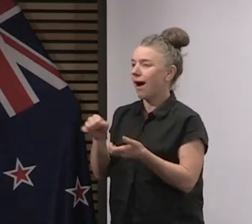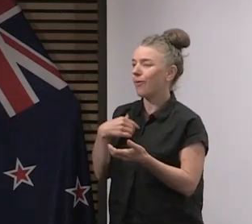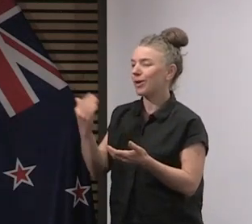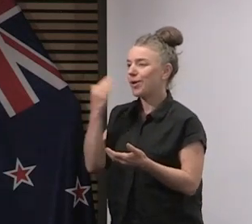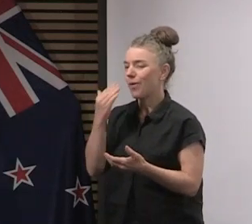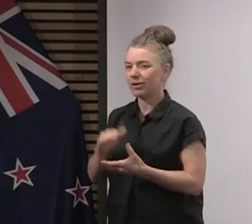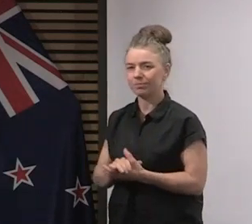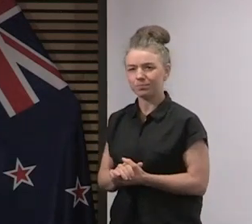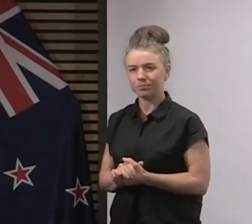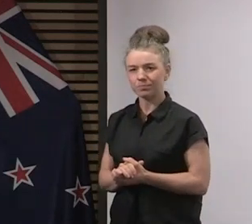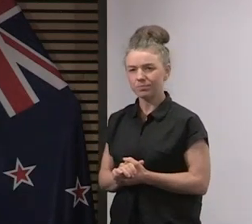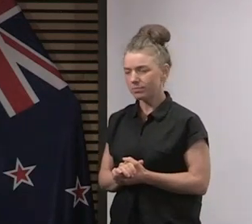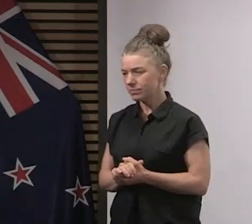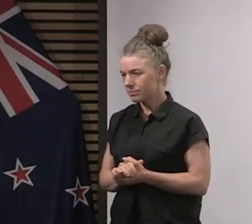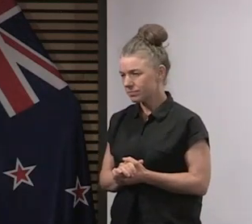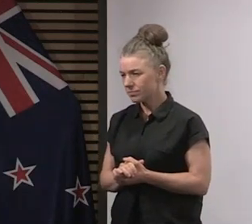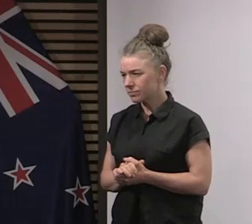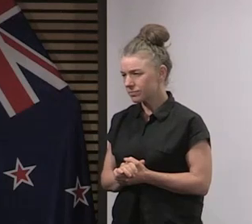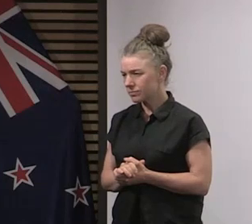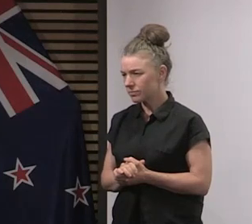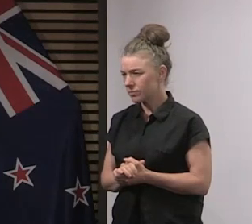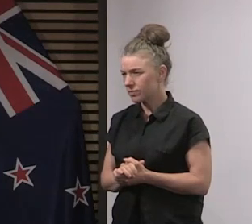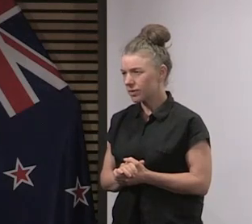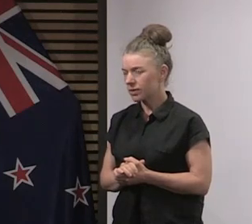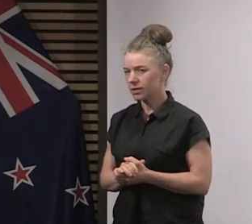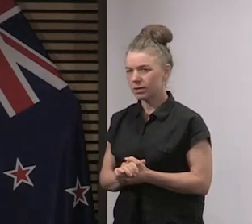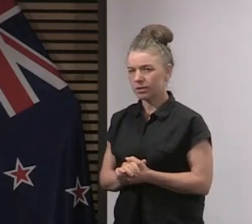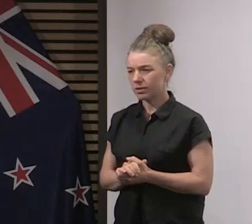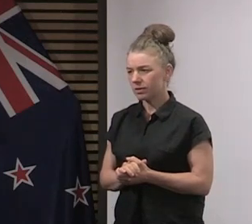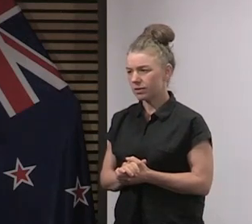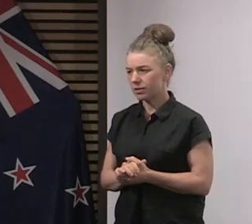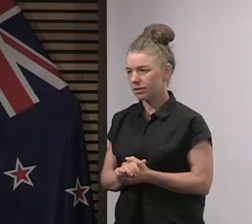Community transmission is a doubling of community transmission, how concerning is that?